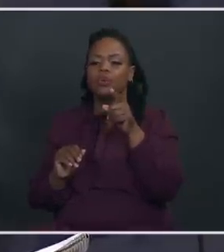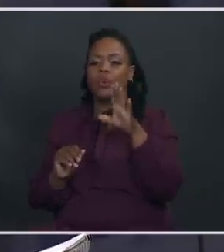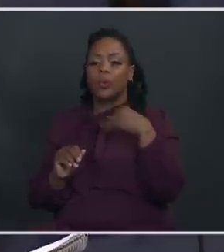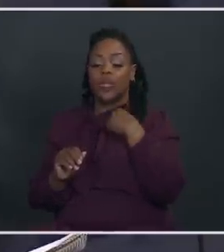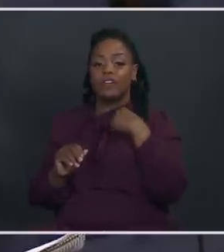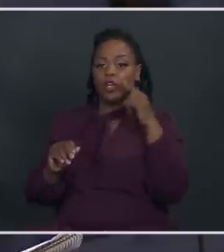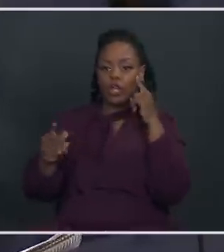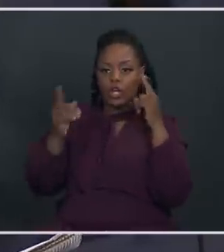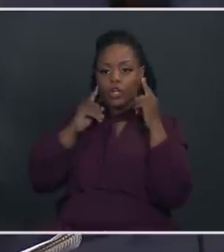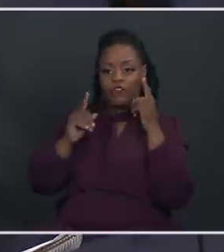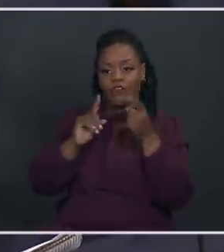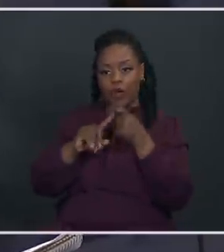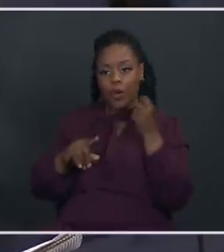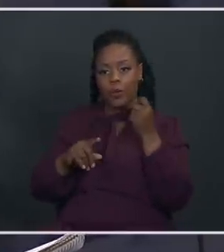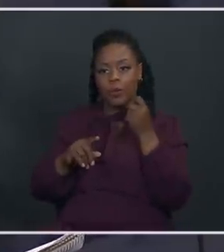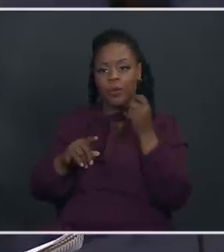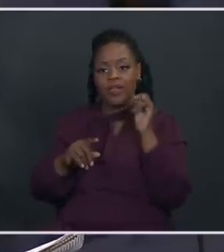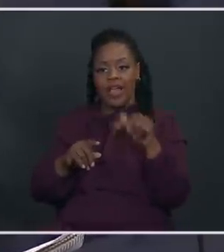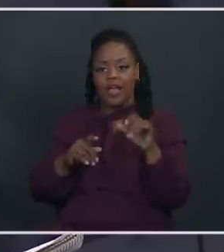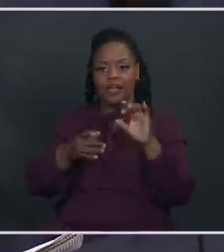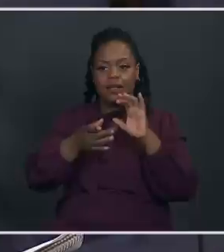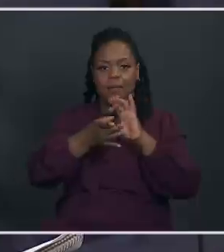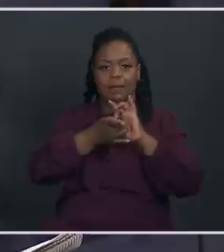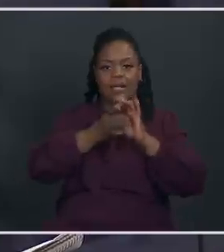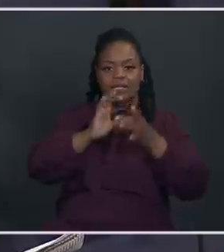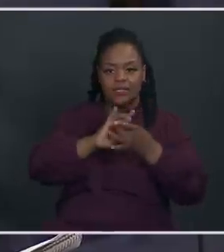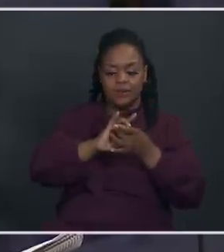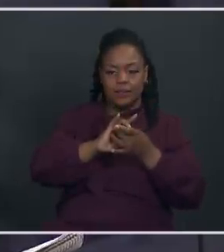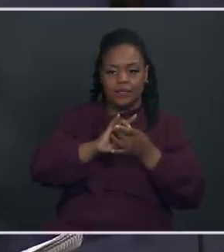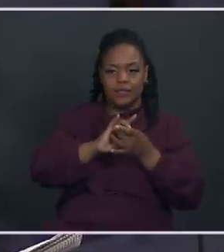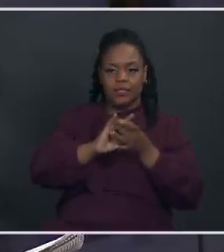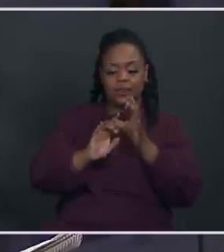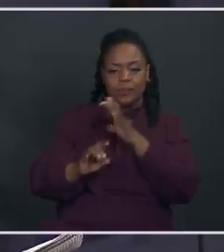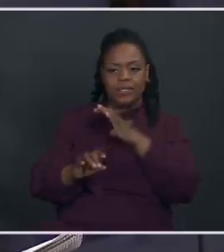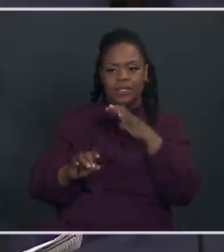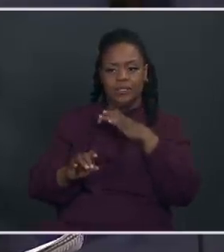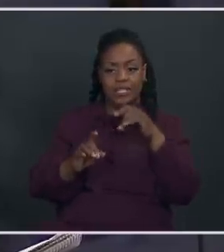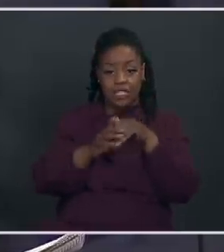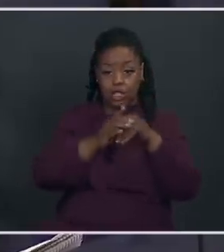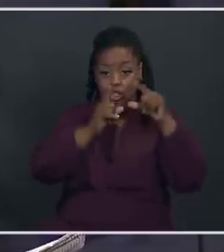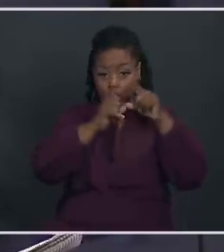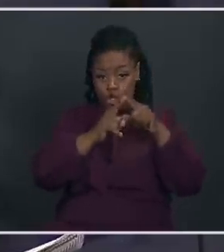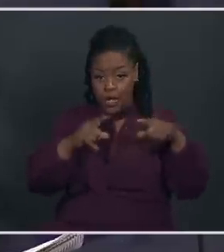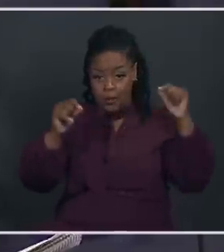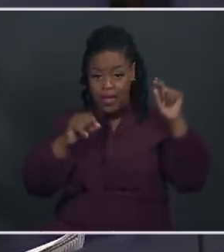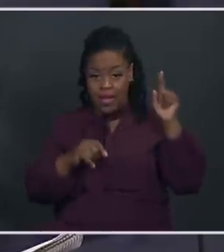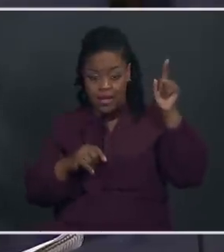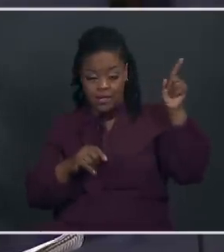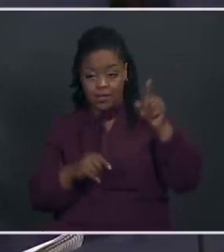Summer Games in Japan, and the head of Japan's Olympics Committee is seeking public reassurances from President Biden himself --